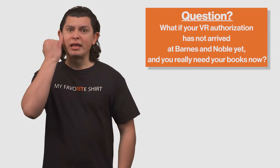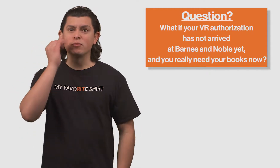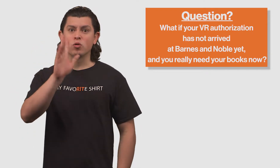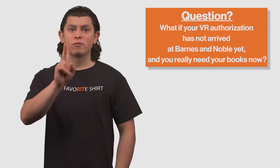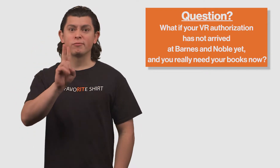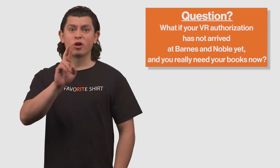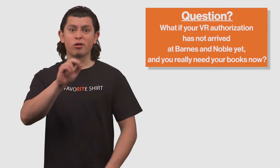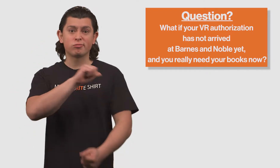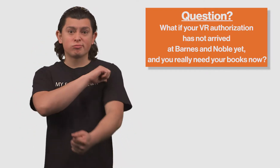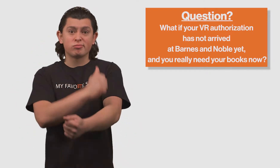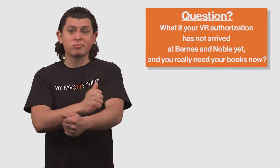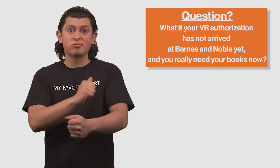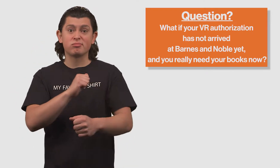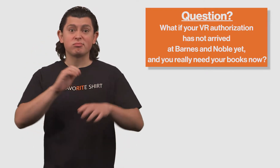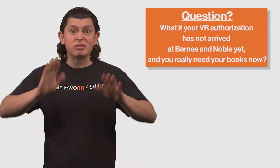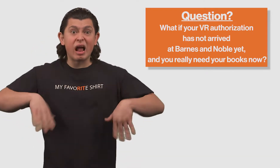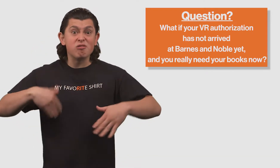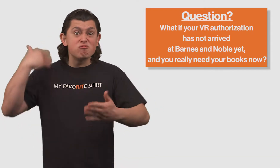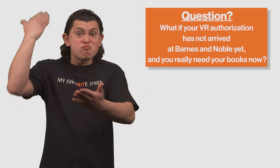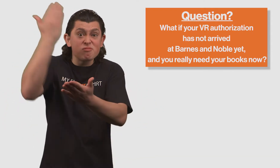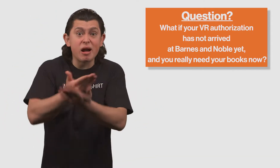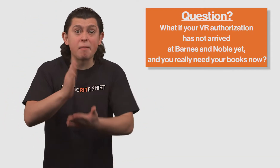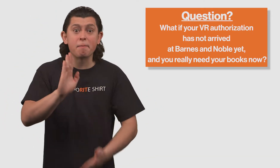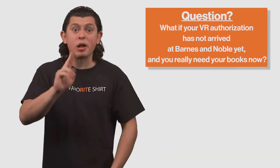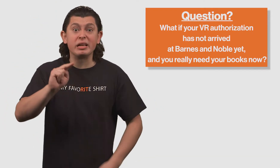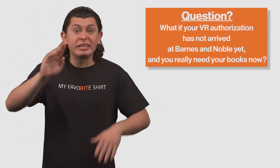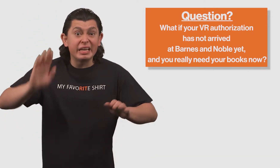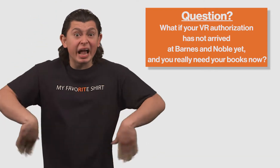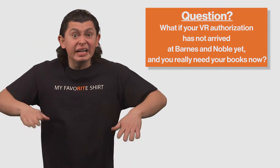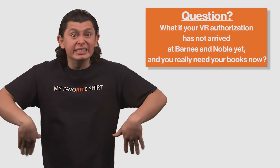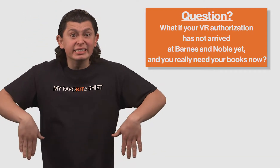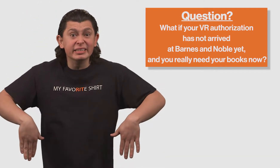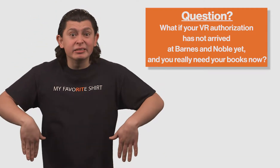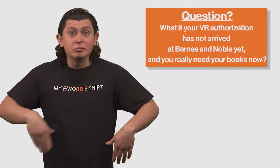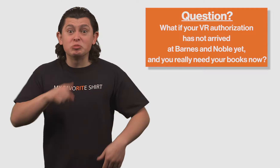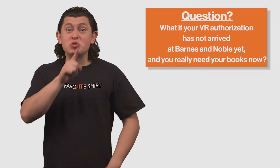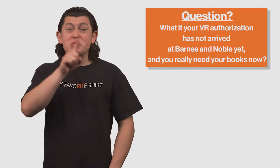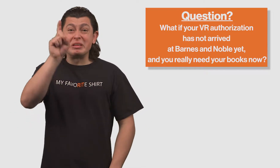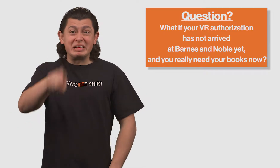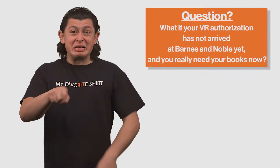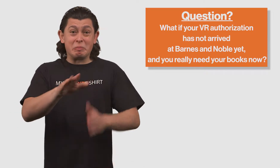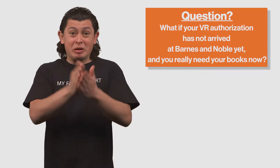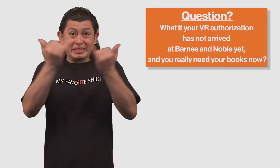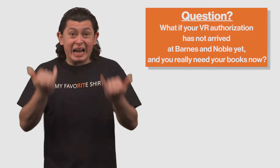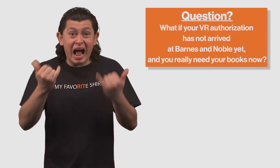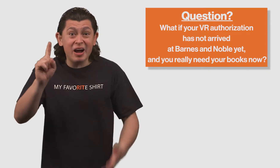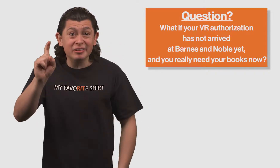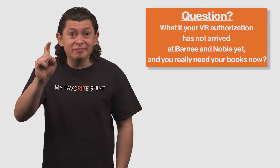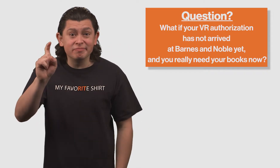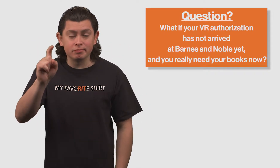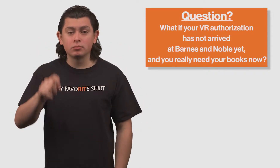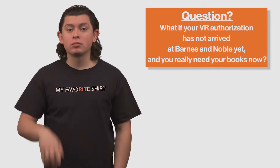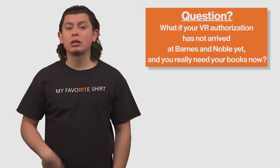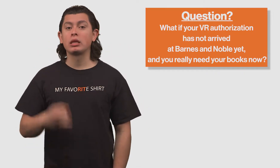WHAT IF YOUR VR AUTHORIZATION HAS NOT ARRIVED AT BARNES & NOBLE YET AND YOU REALLY NEED YOUR BOOKS NOW?